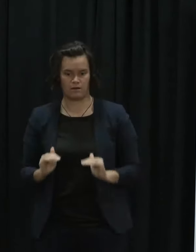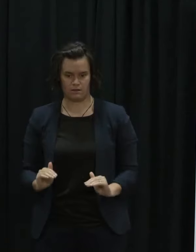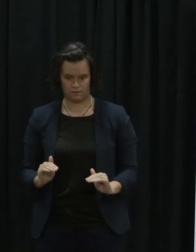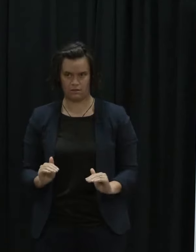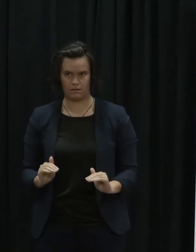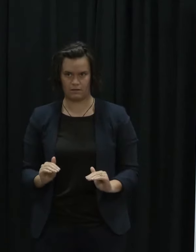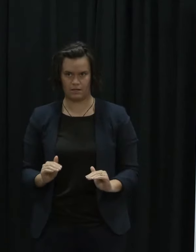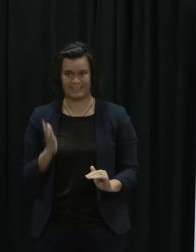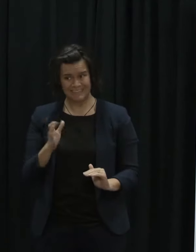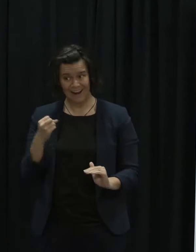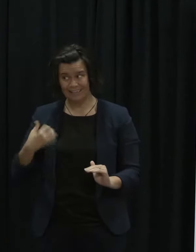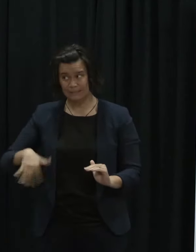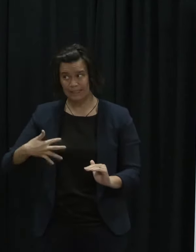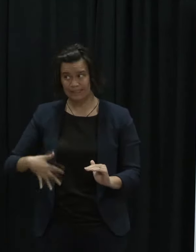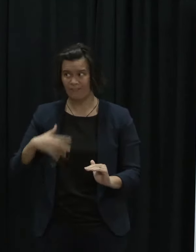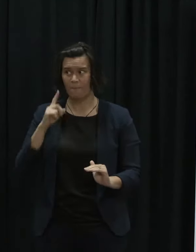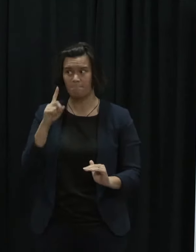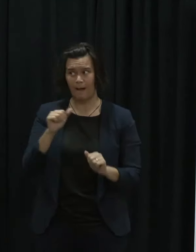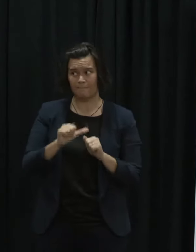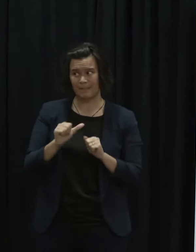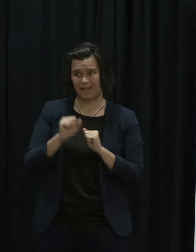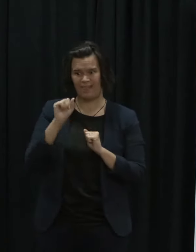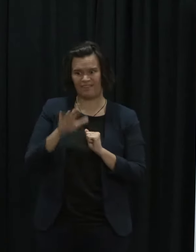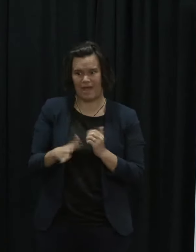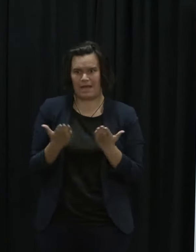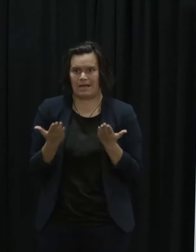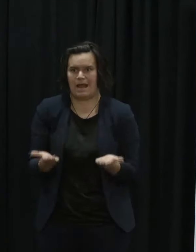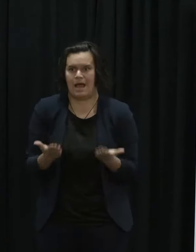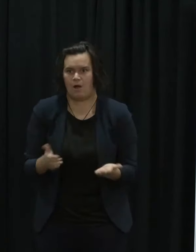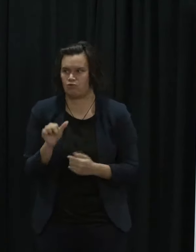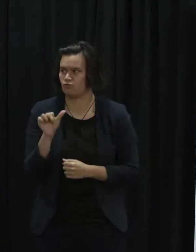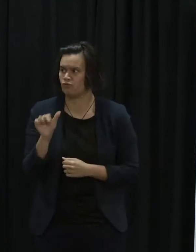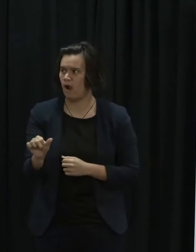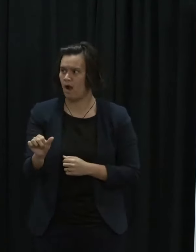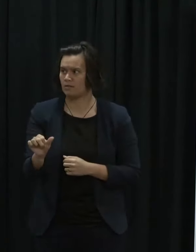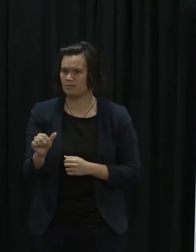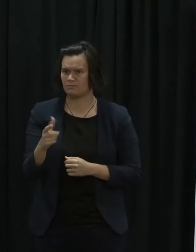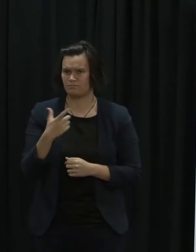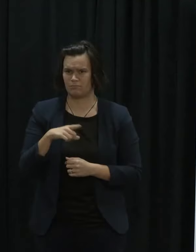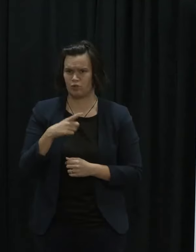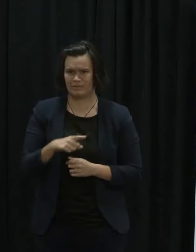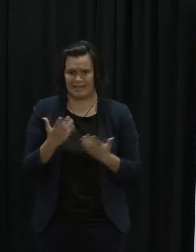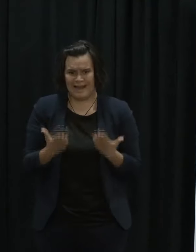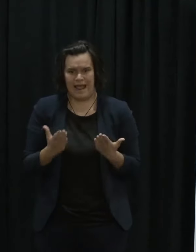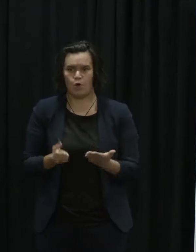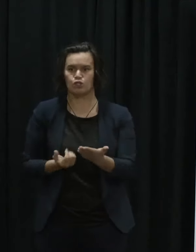the enthusiasm in the room we might wrap up.